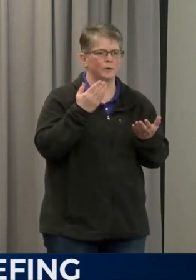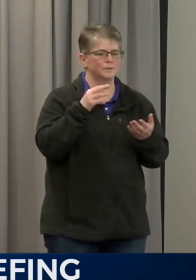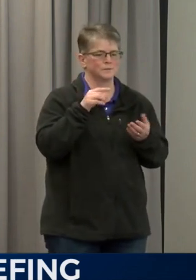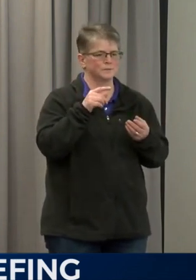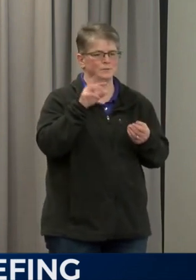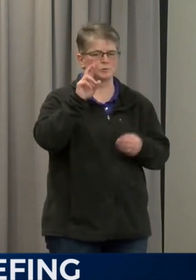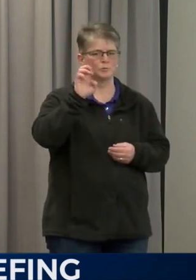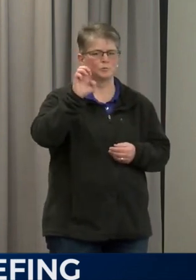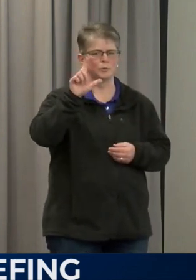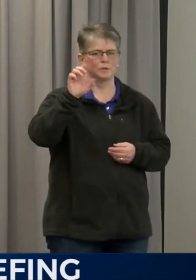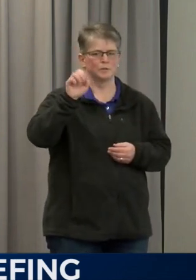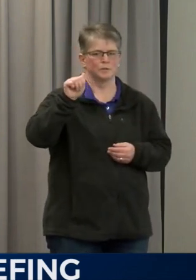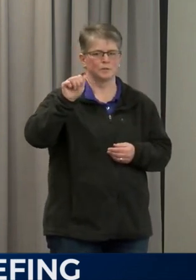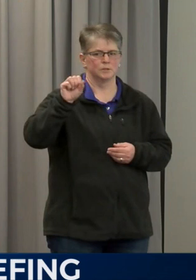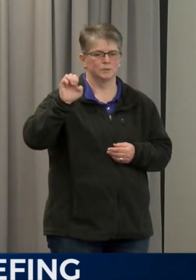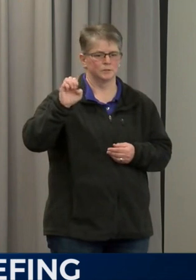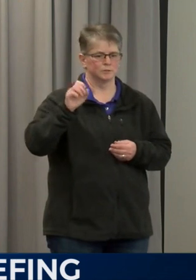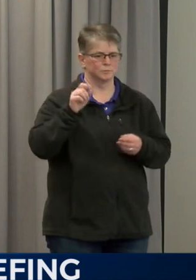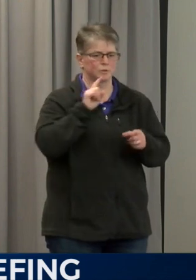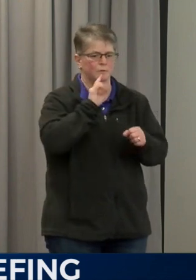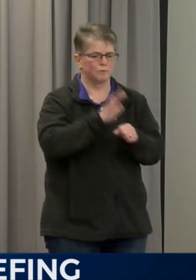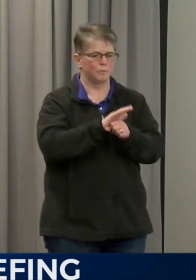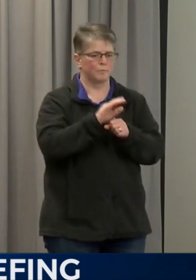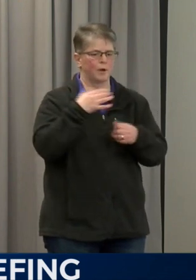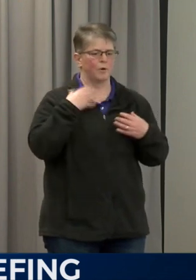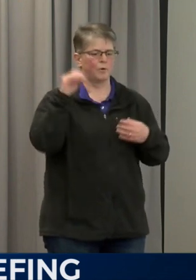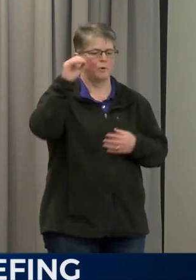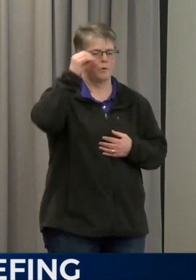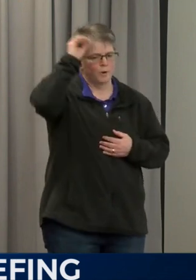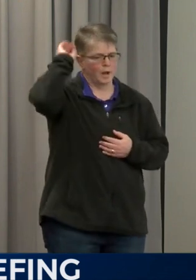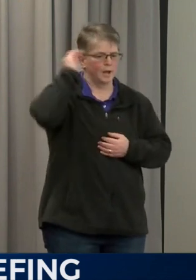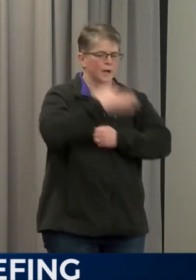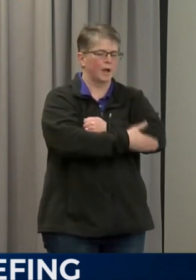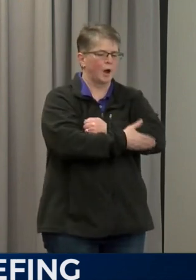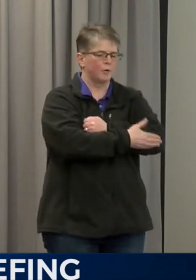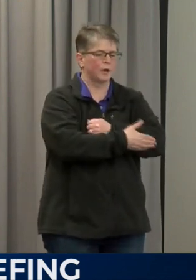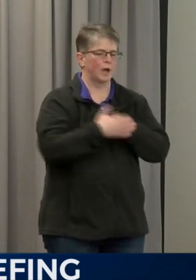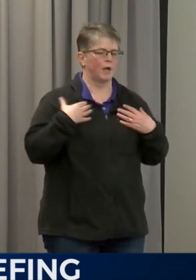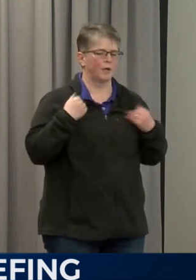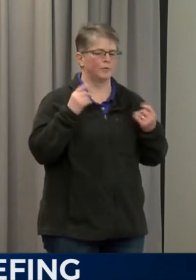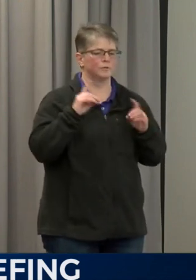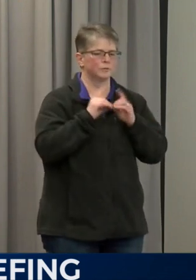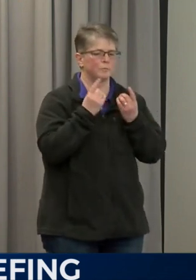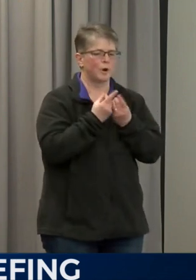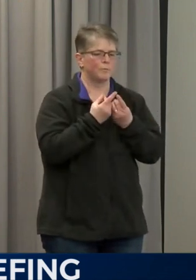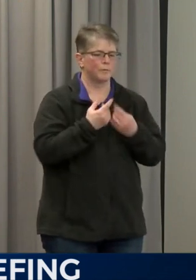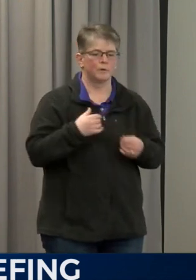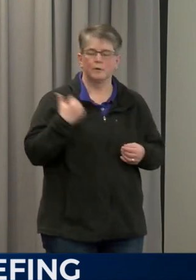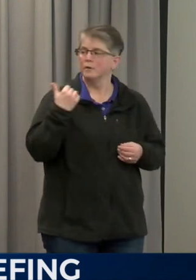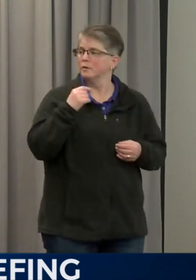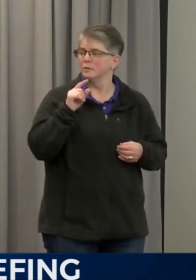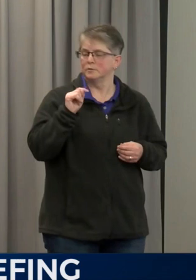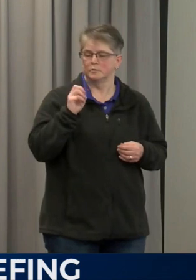DATA, AFTER THE NOONTIME DATA TODAY. OH, I DON'T KNOW. ALL I KNOW IS THE RELEASE THAT SAID IT HAD BEEN CONFIRMED BY THEIN ONEIDA COUNTY HEALTH